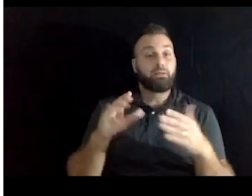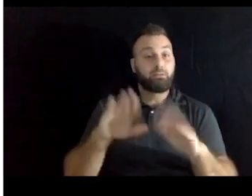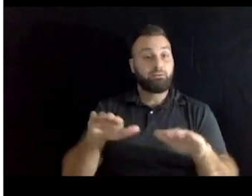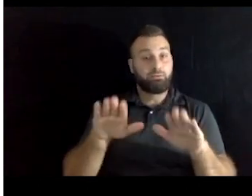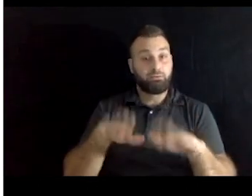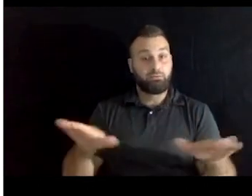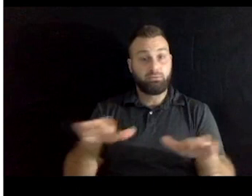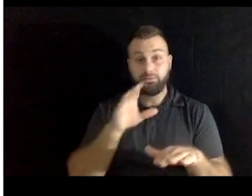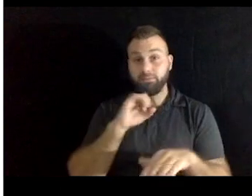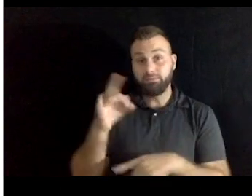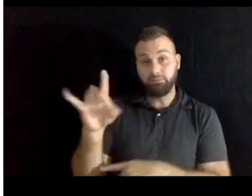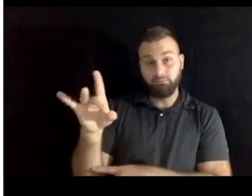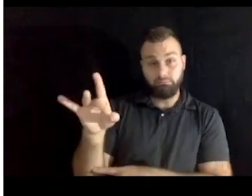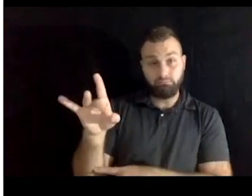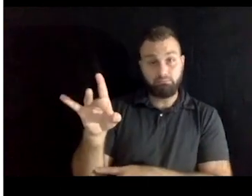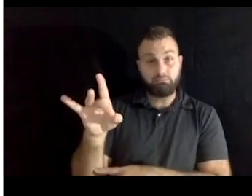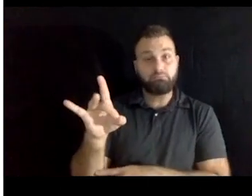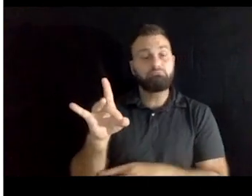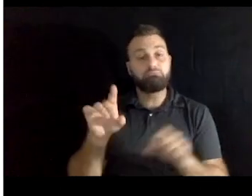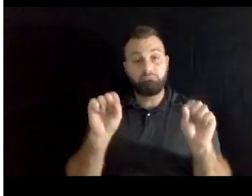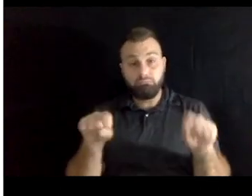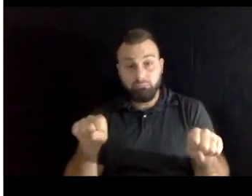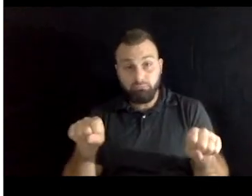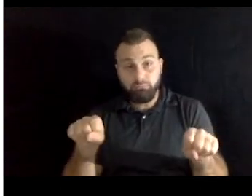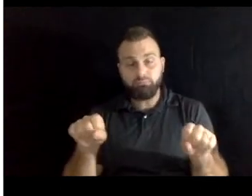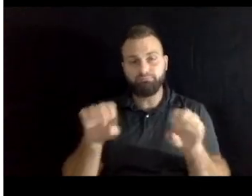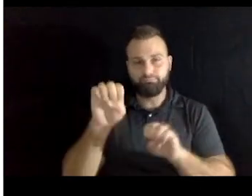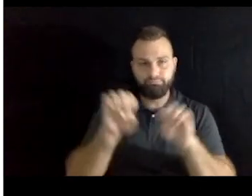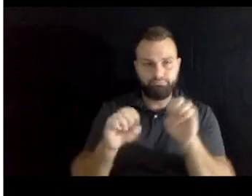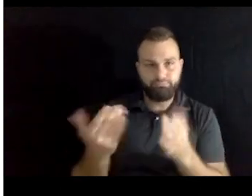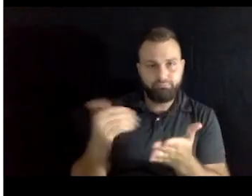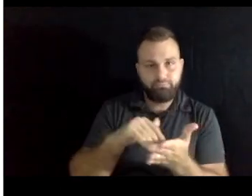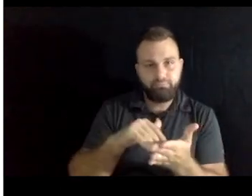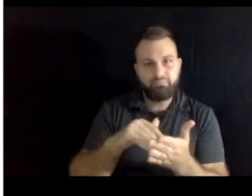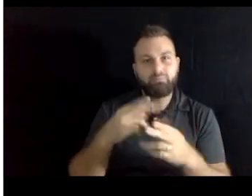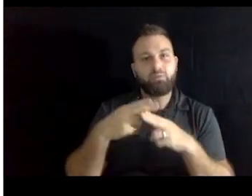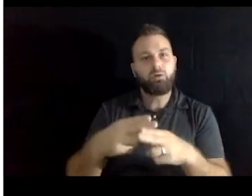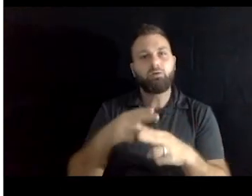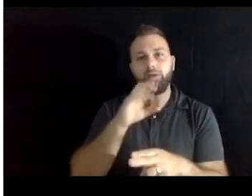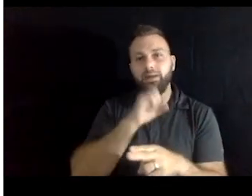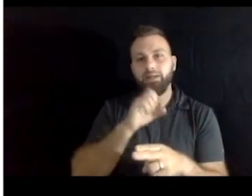is under the adult criteria. This is called the age 18 redetermination child.